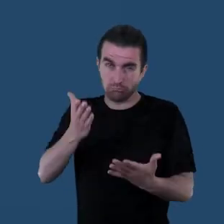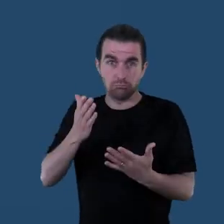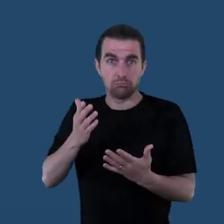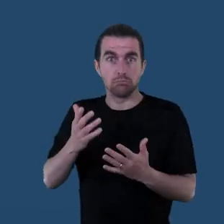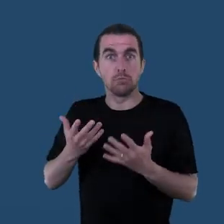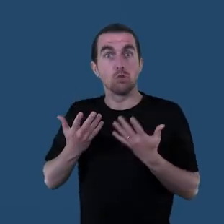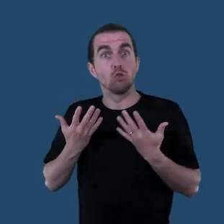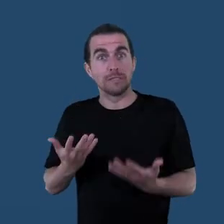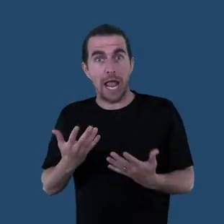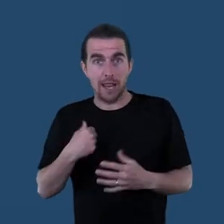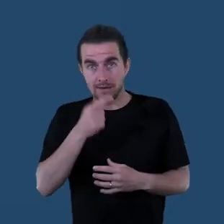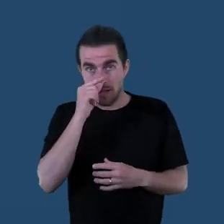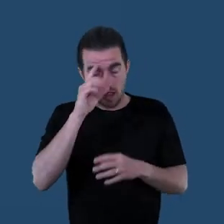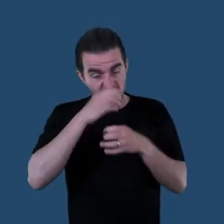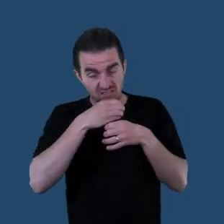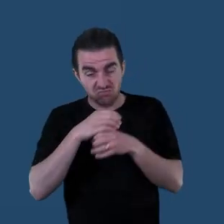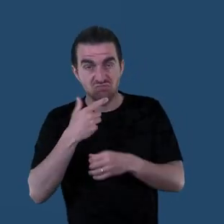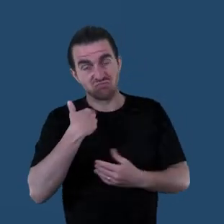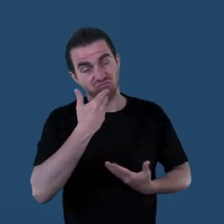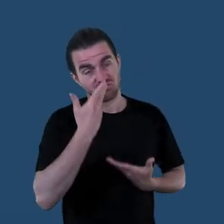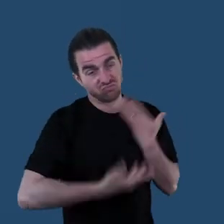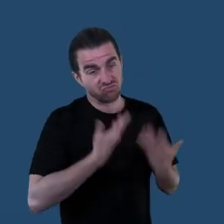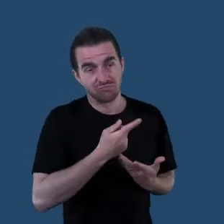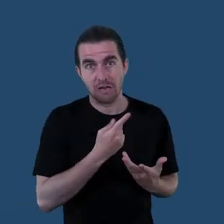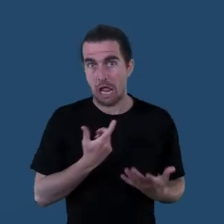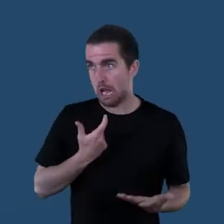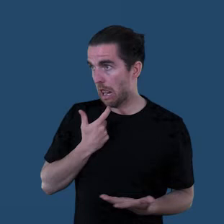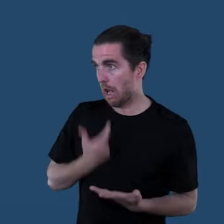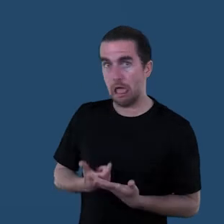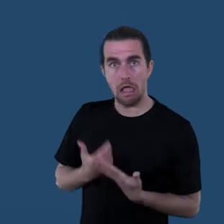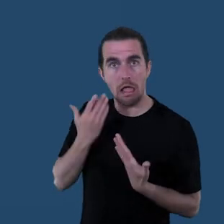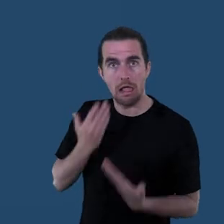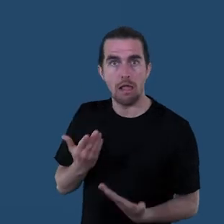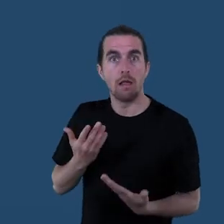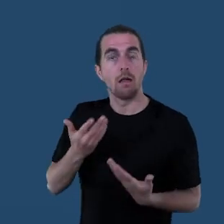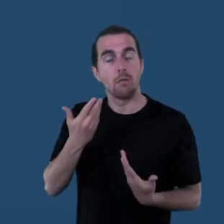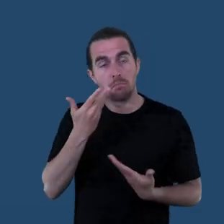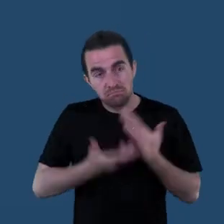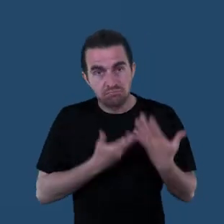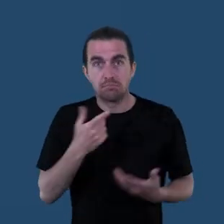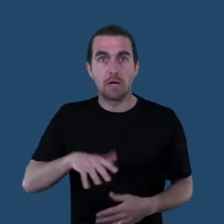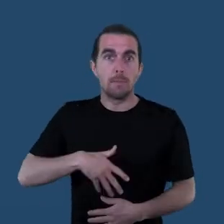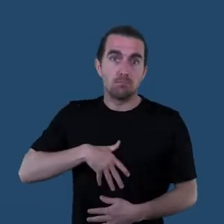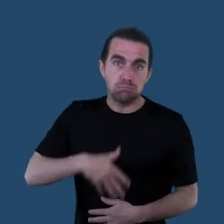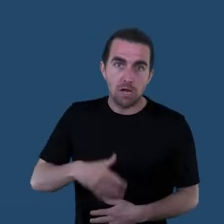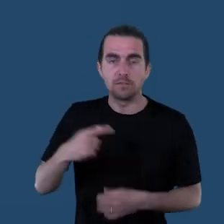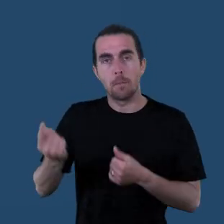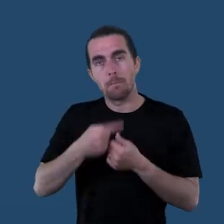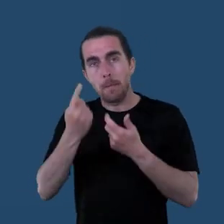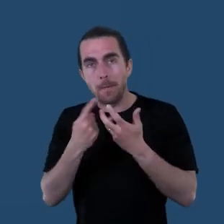that we would have been able to tell them now where it had been, the fact that it was pregnant, and all of that